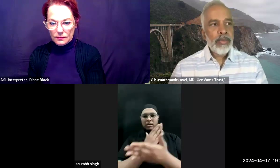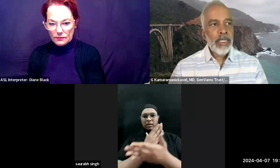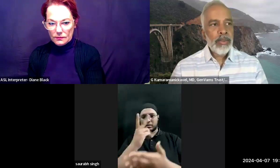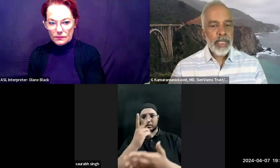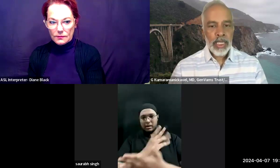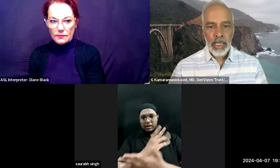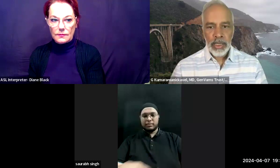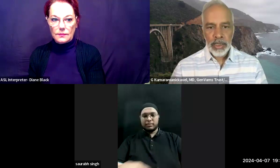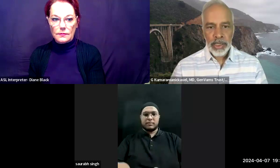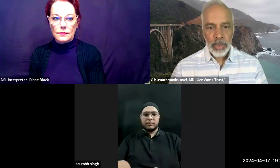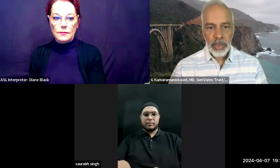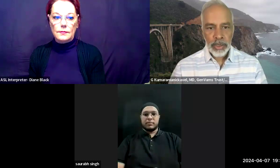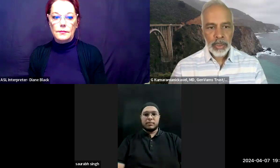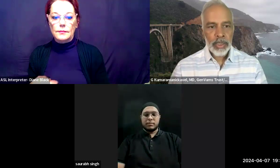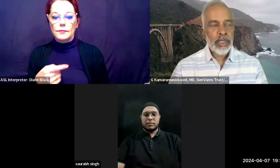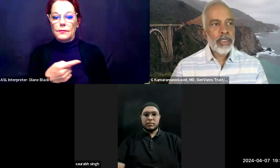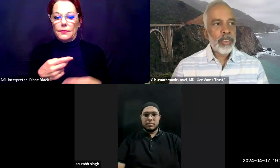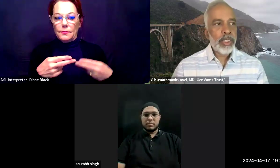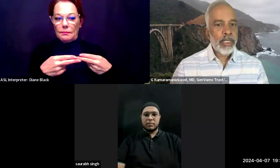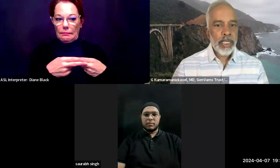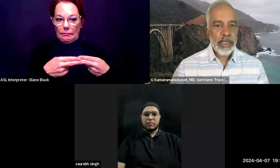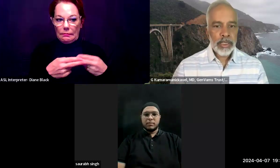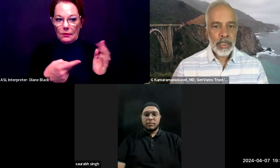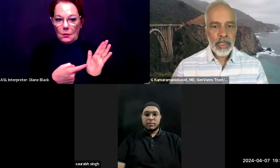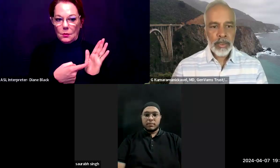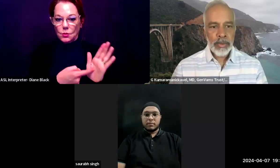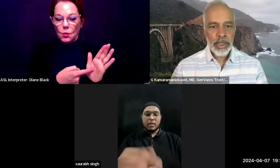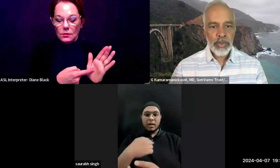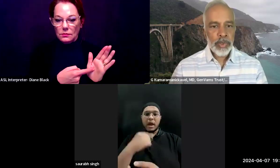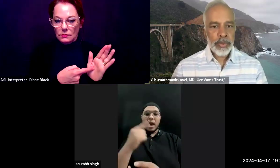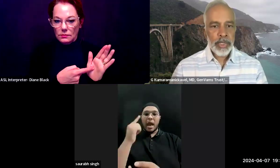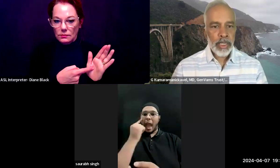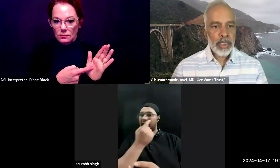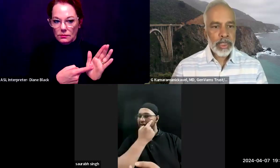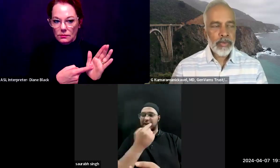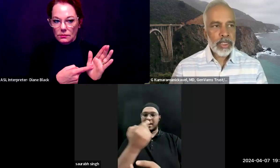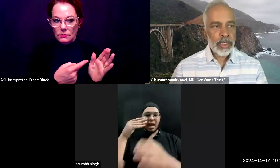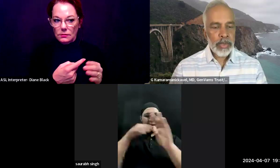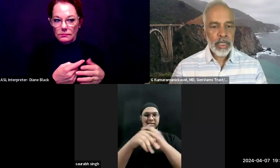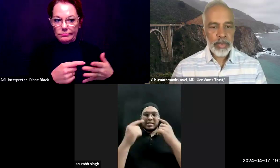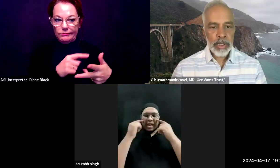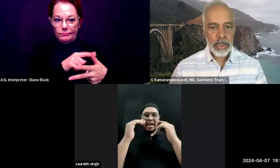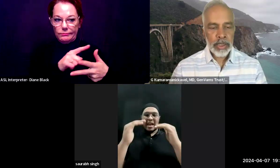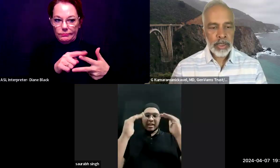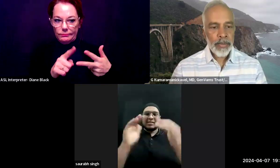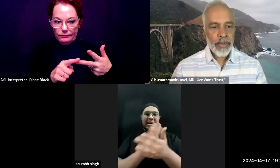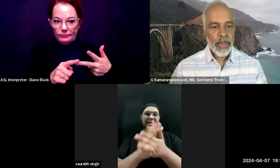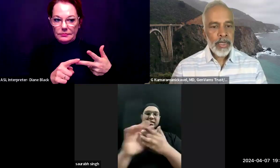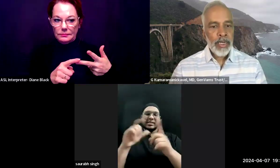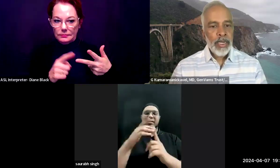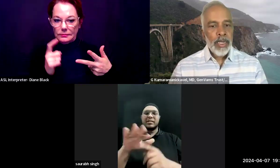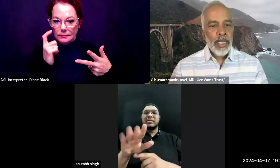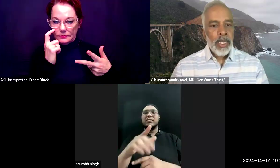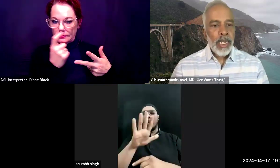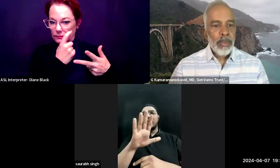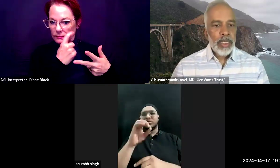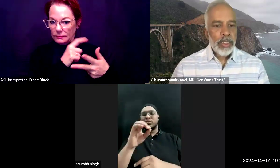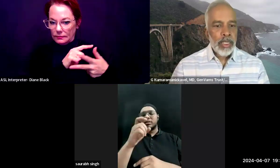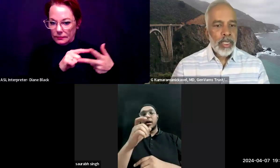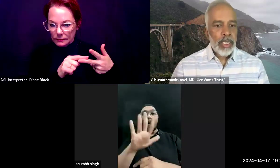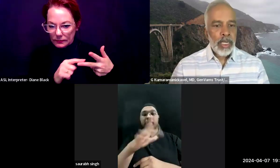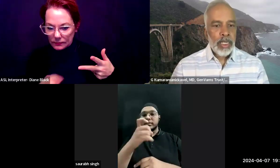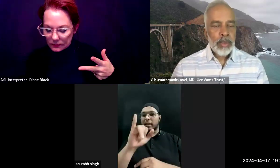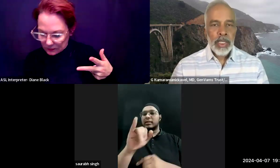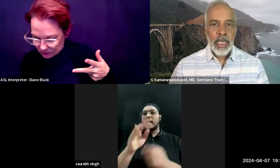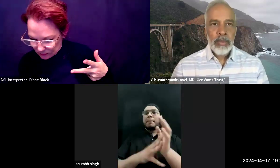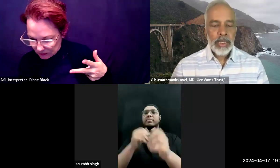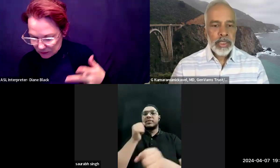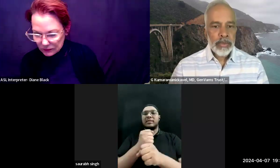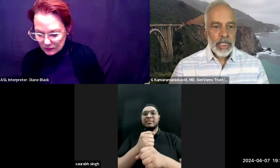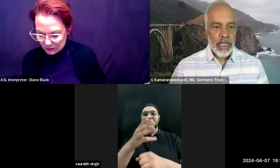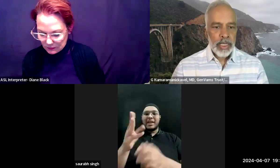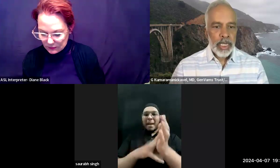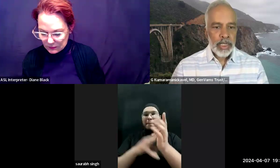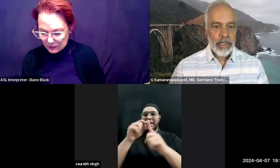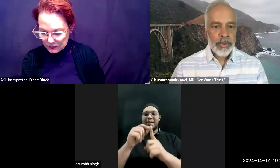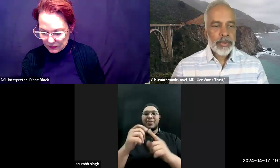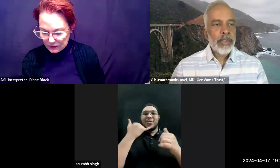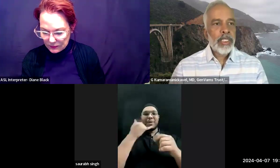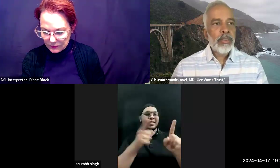And we have very high resolution using our eyes, 576 megapixels. And our eye muscles are very active